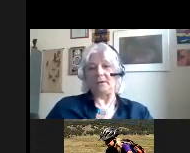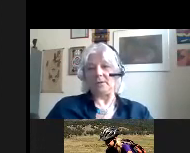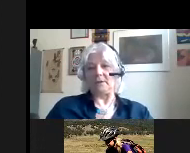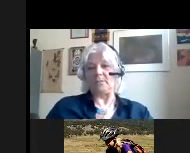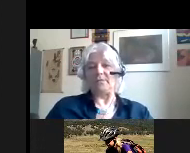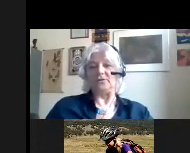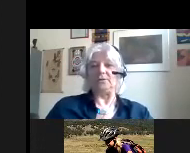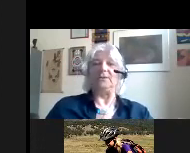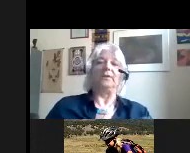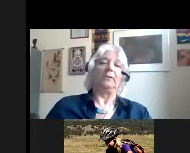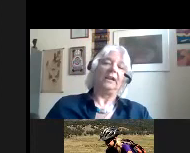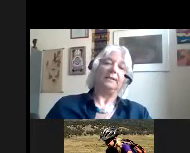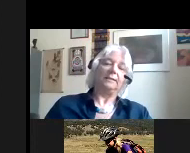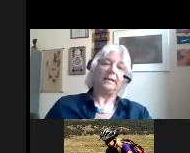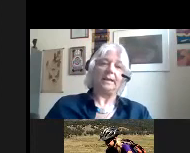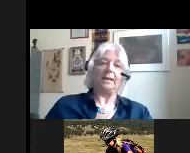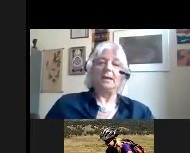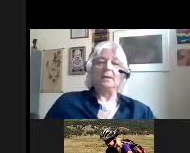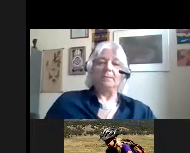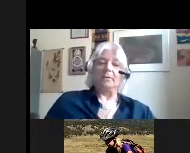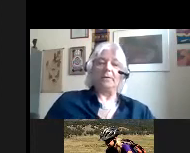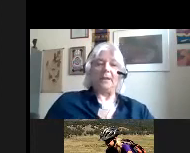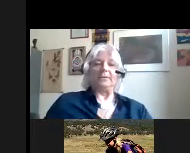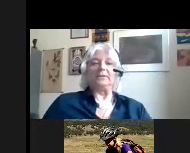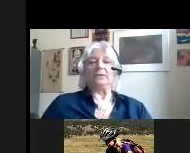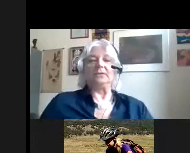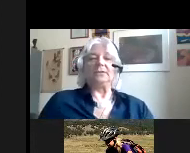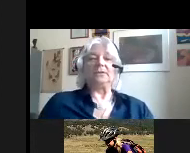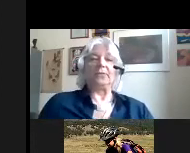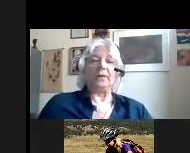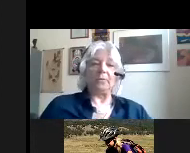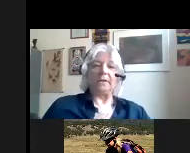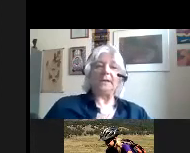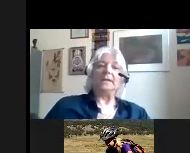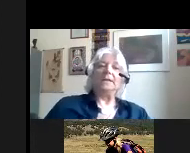healthcare professionals, if they're not seeking mental health counseling services as frequently.